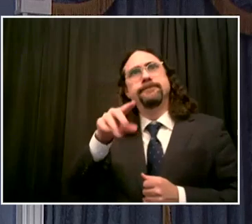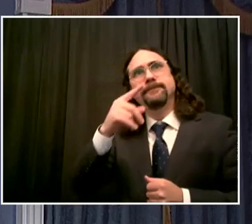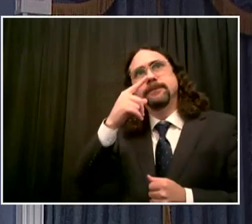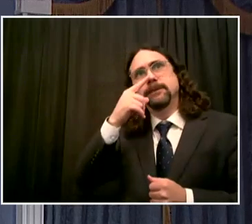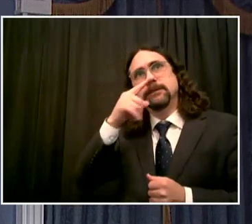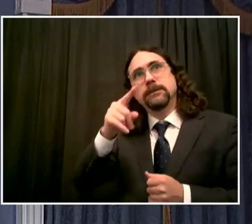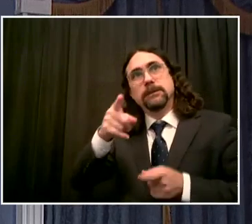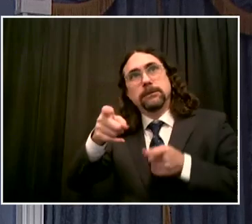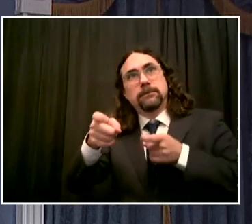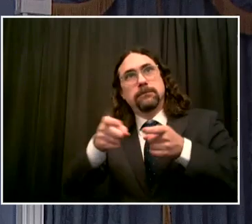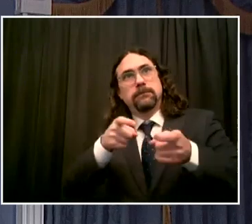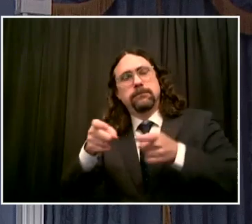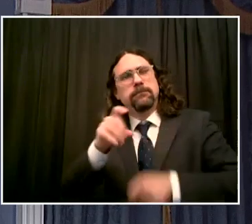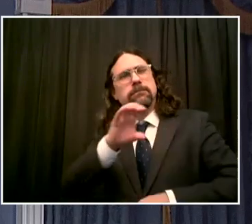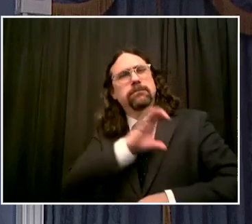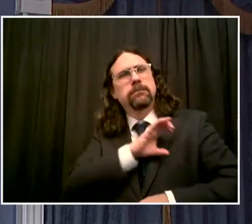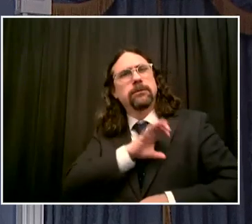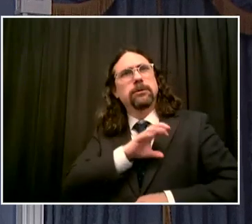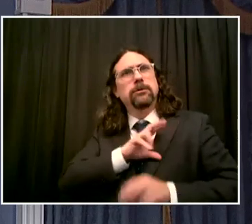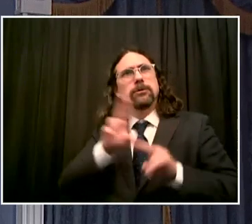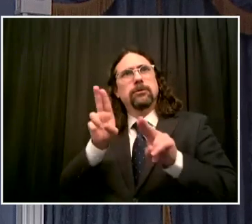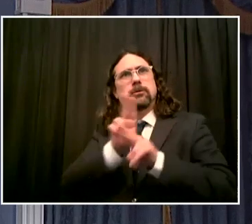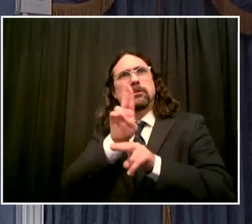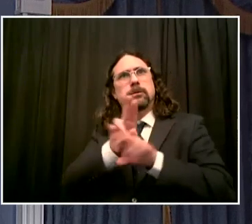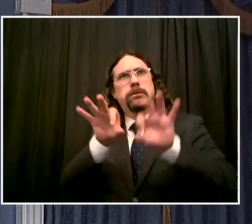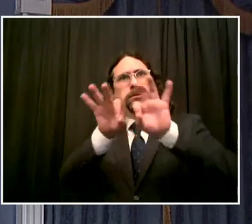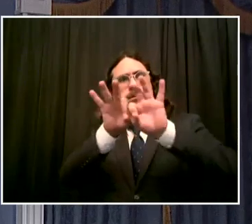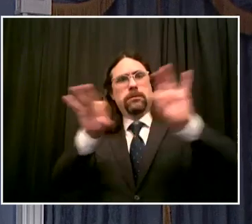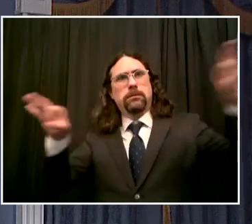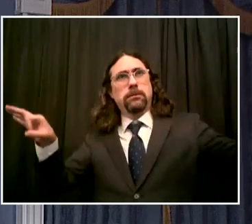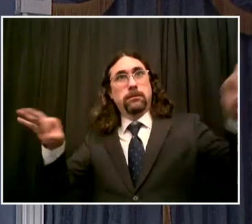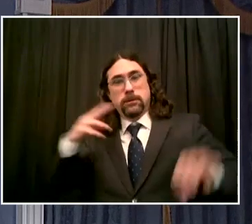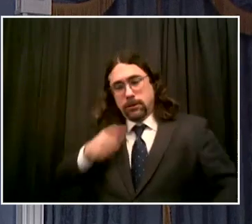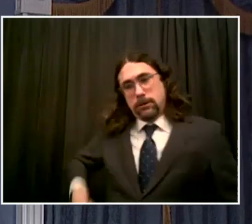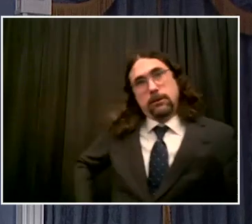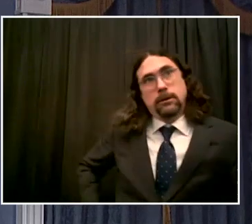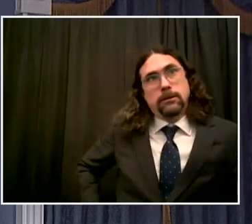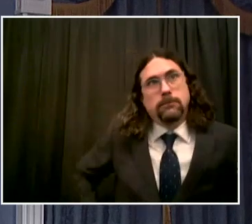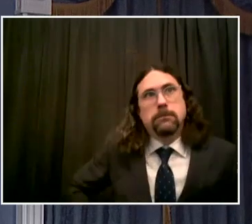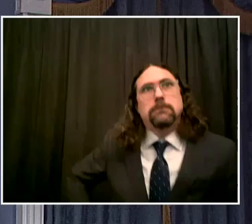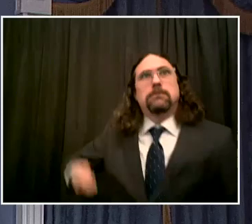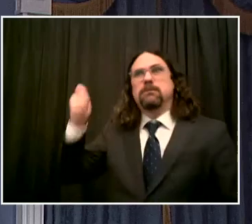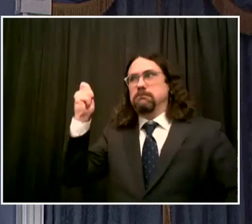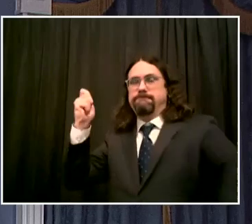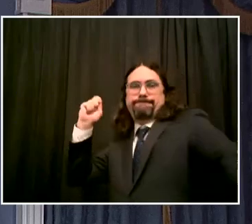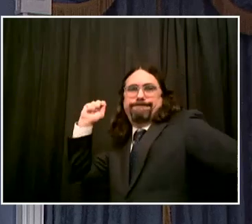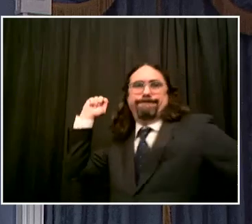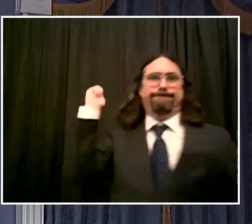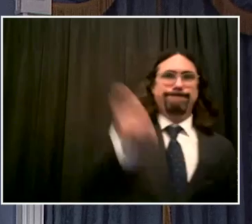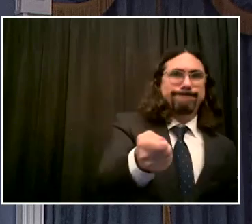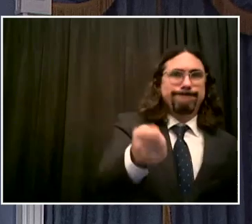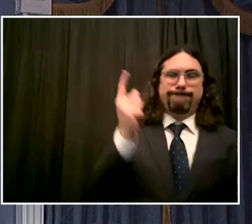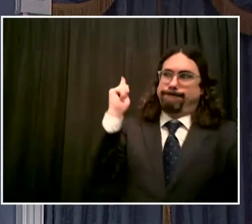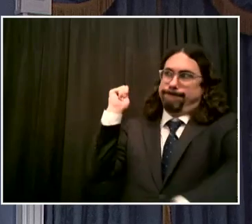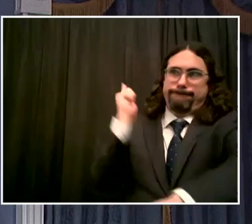STREET AT A NORTH FACE STORE BEING LOOTED. COPS CAME AND